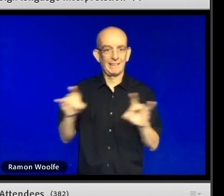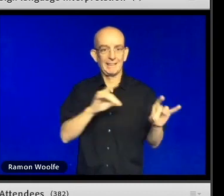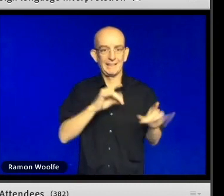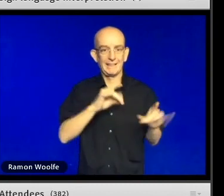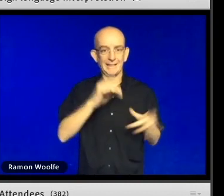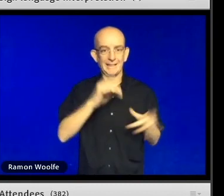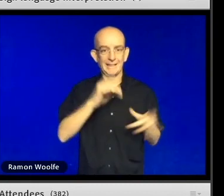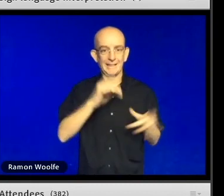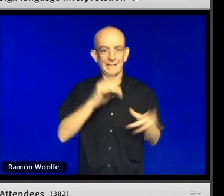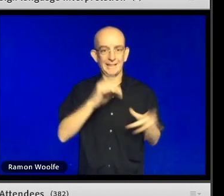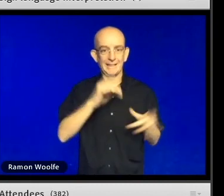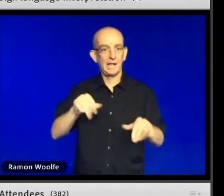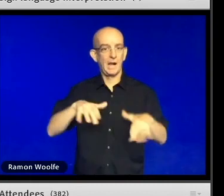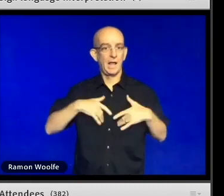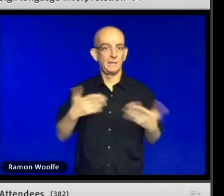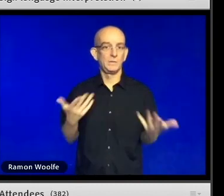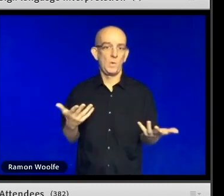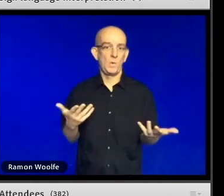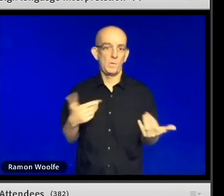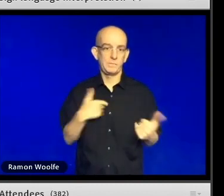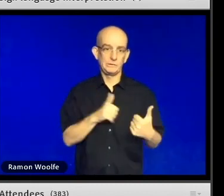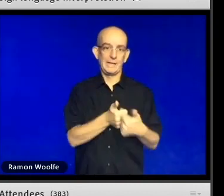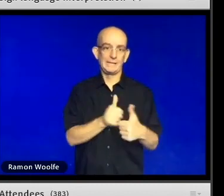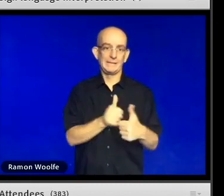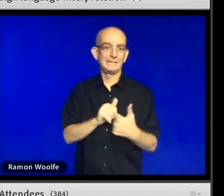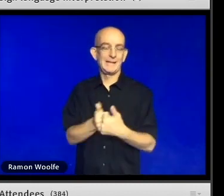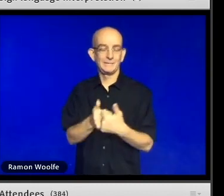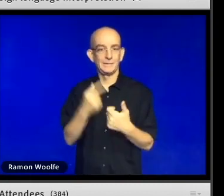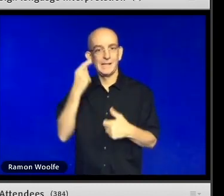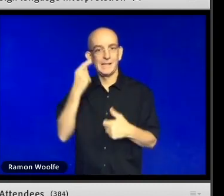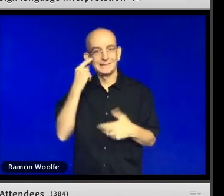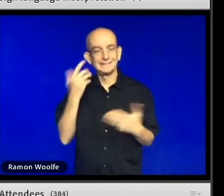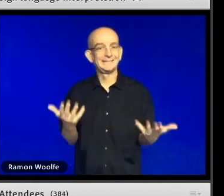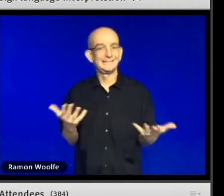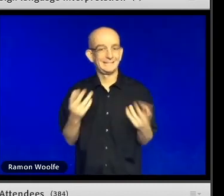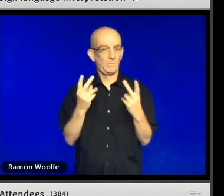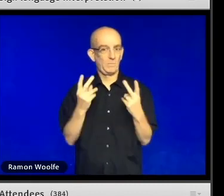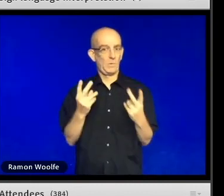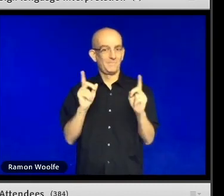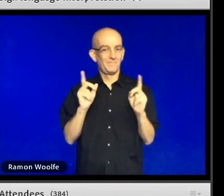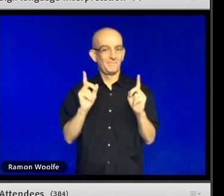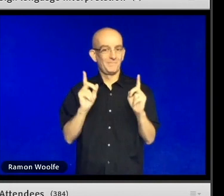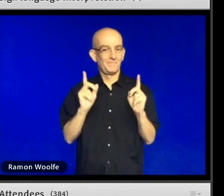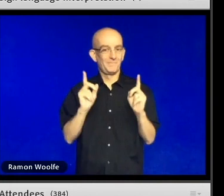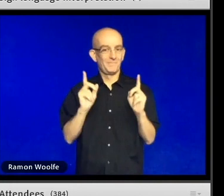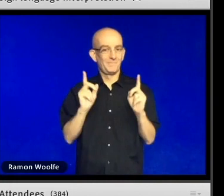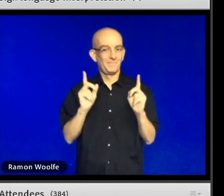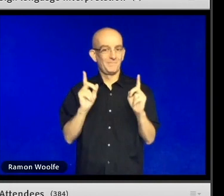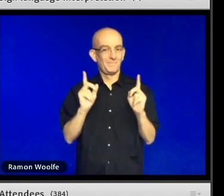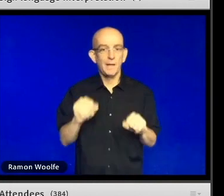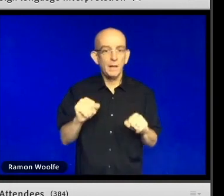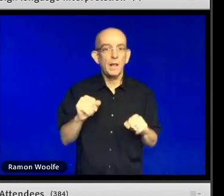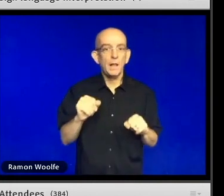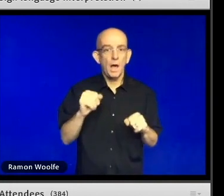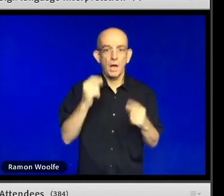I mean, here in the Gaza strip, we have ‑‑ every day there's a map that comes from the